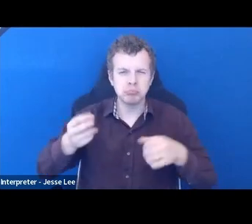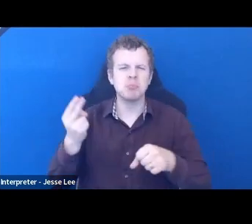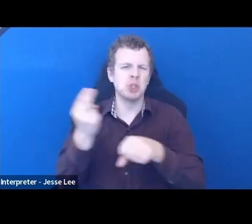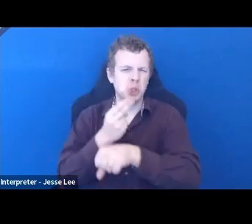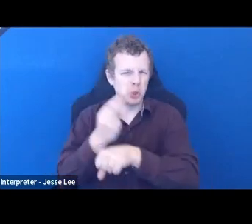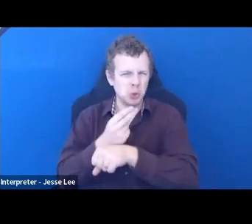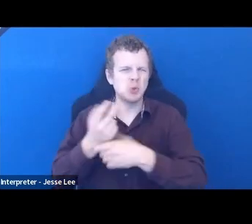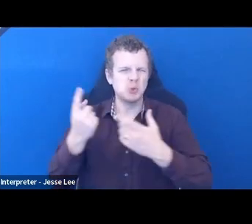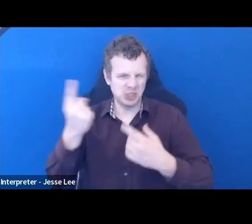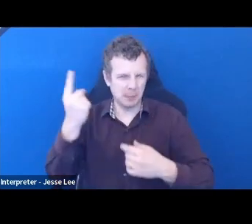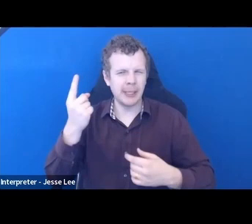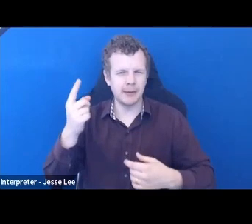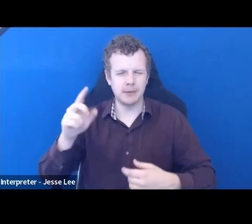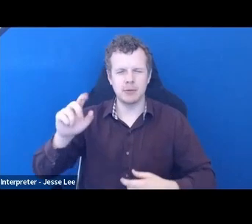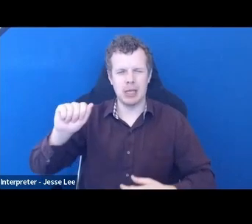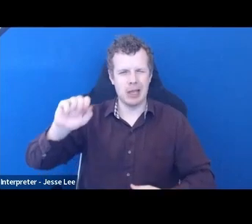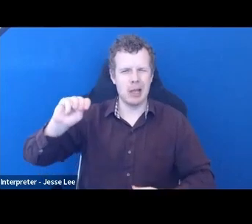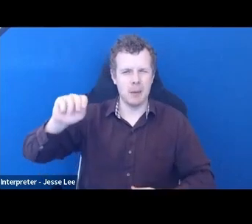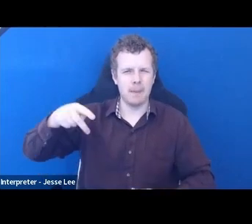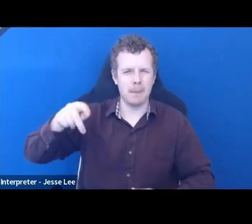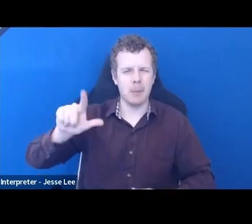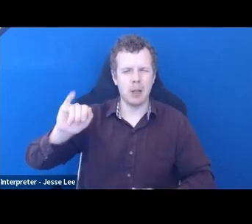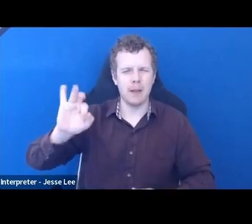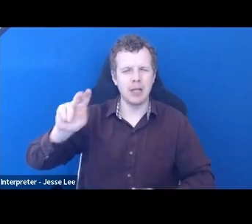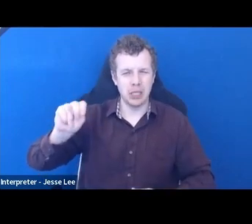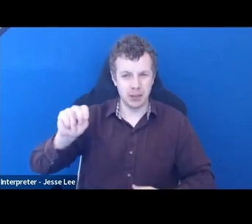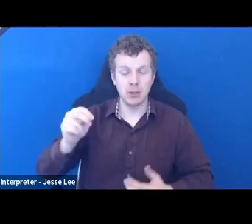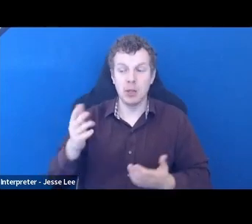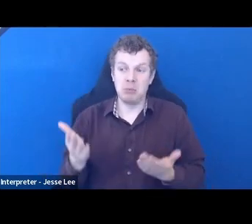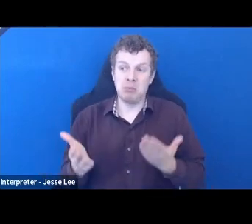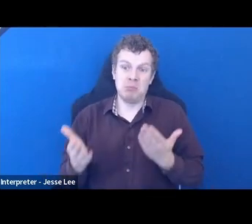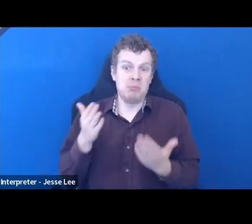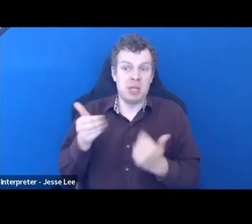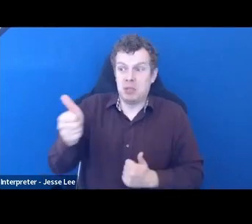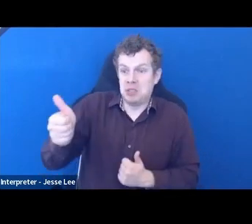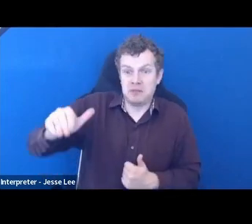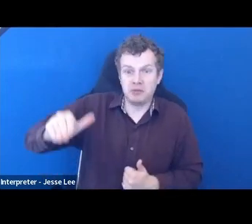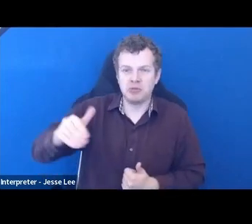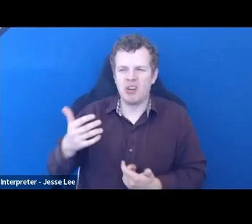And then maybe the child didn't use it as much at a certain point.